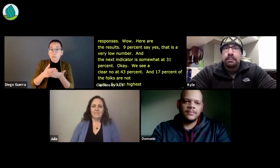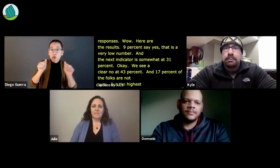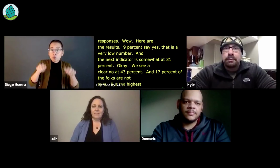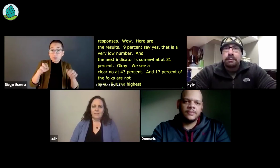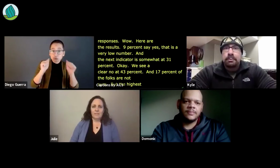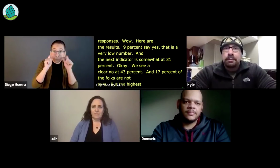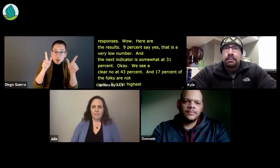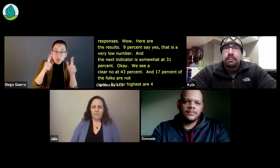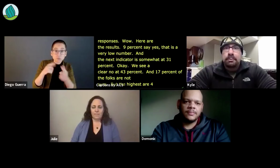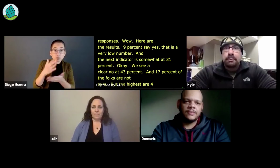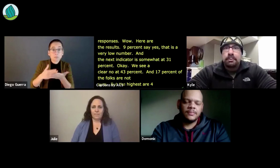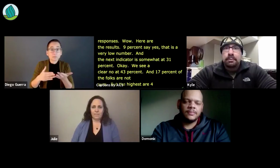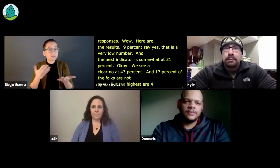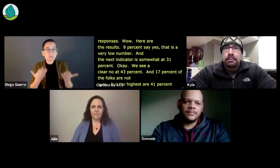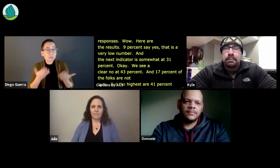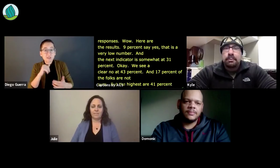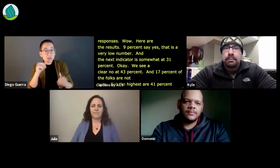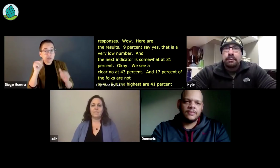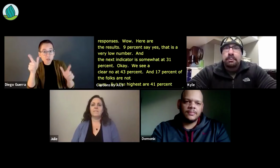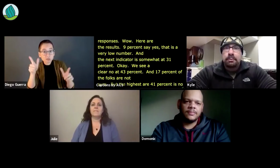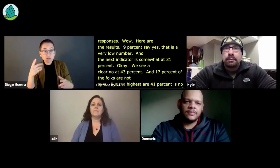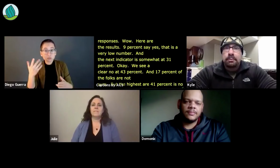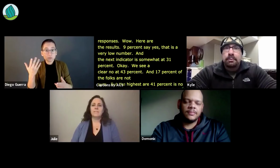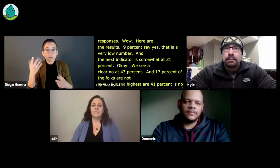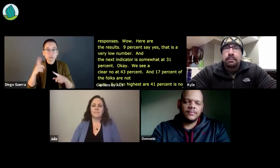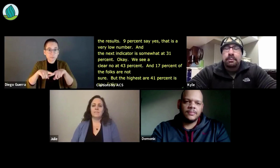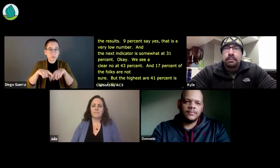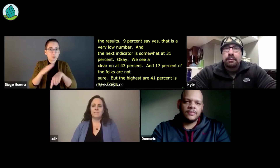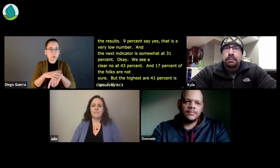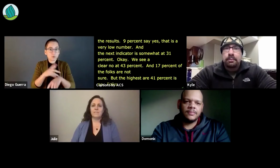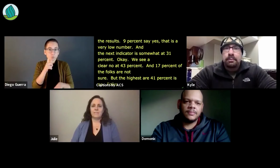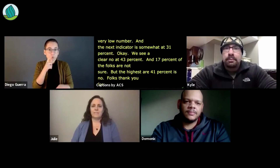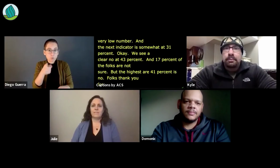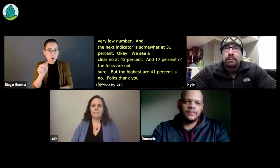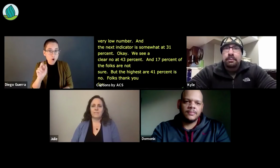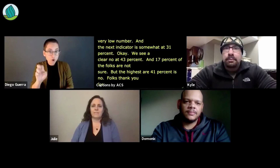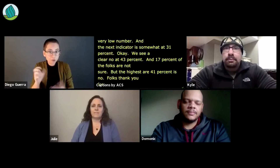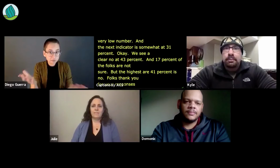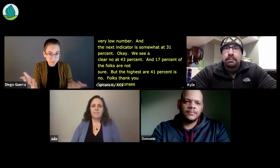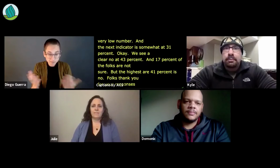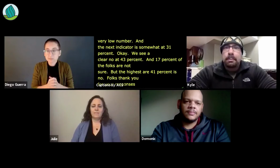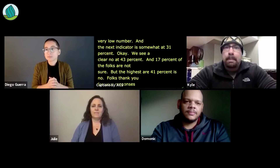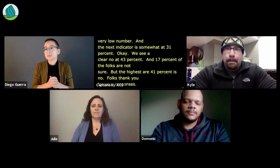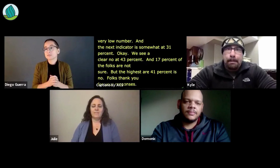This could be a surprise to some folks and not to others. It really depends your perspective and who you are.